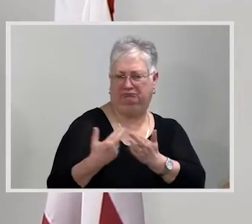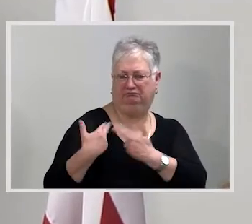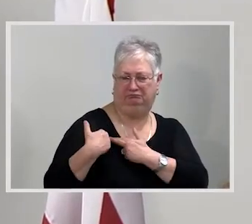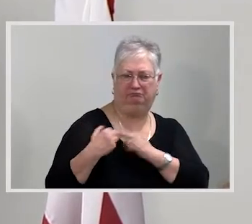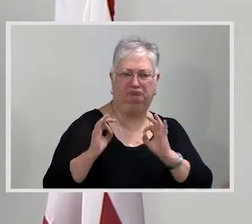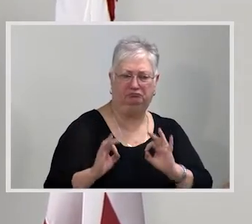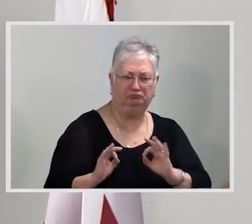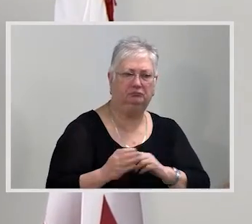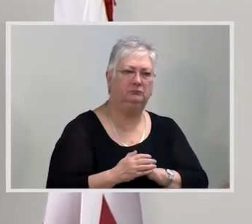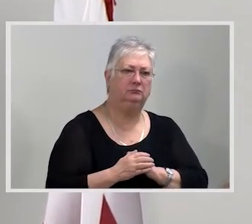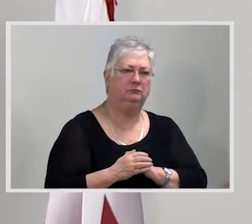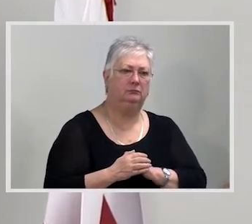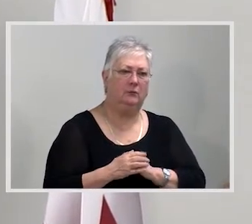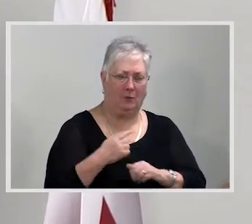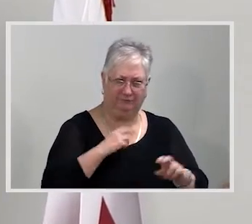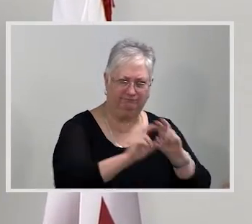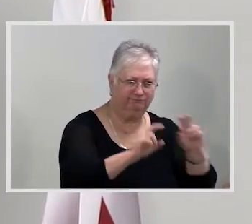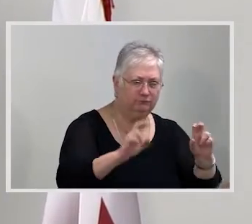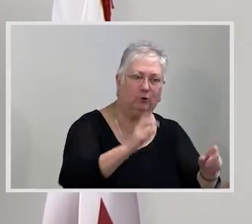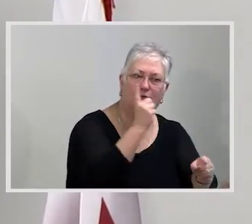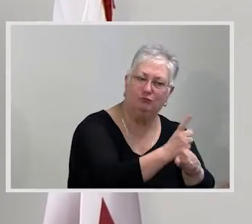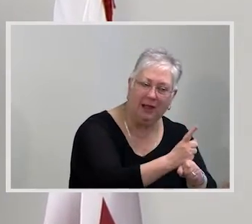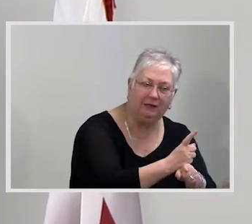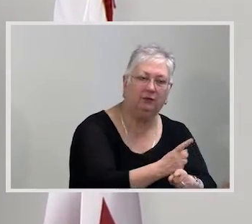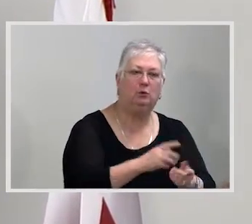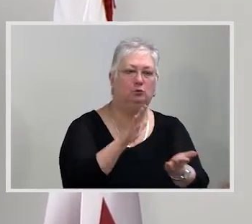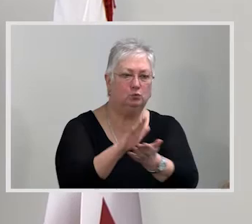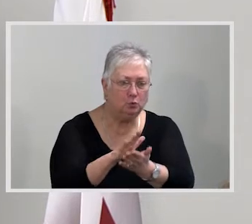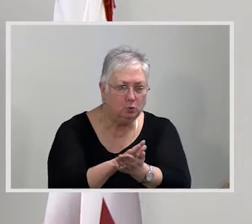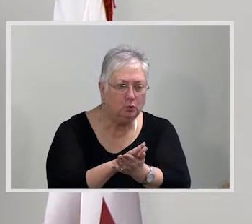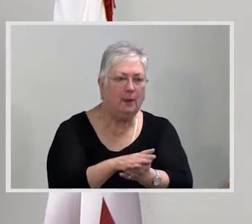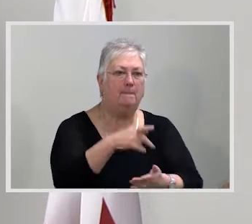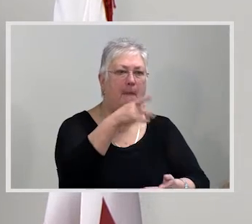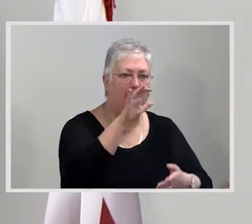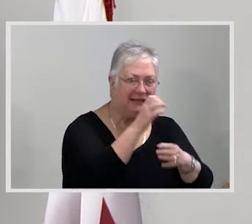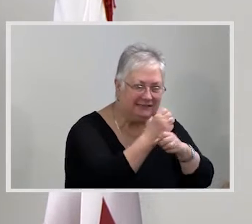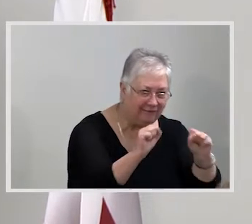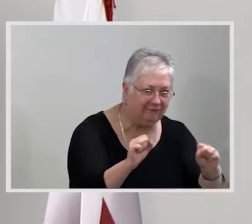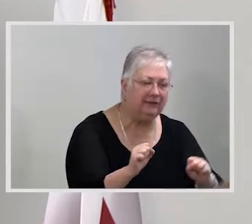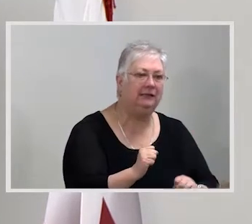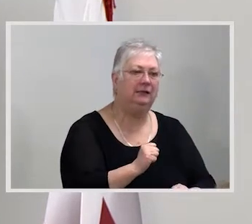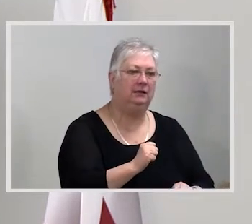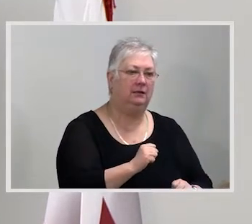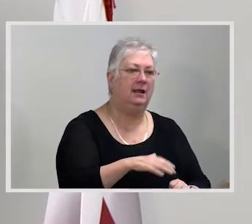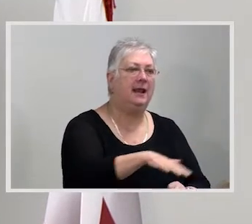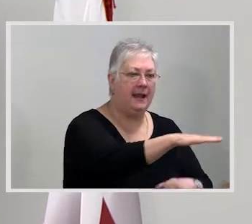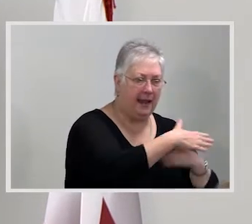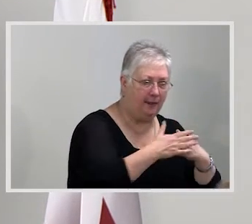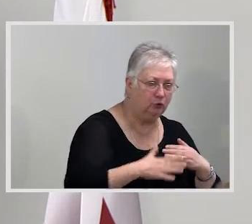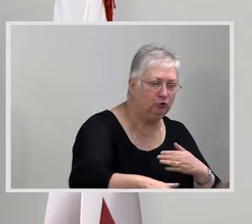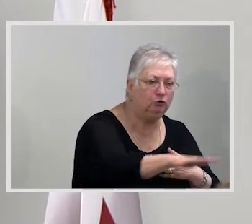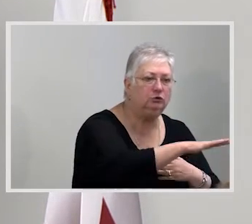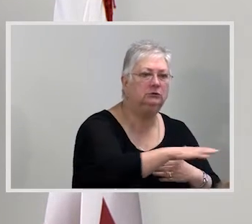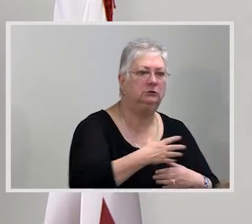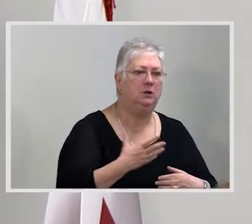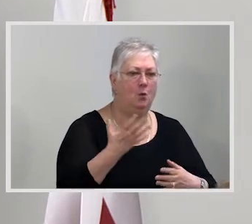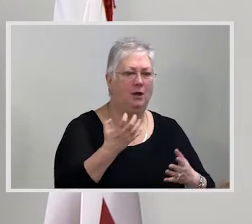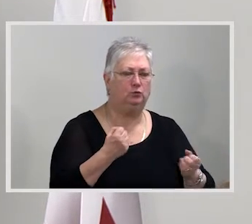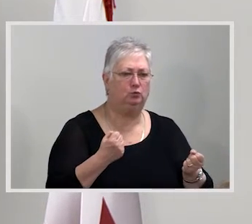PUBLIC SAFETY, IN NEIGHBORHOODS THAT ATTRACT MORE PEOPLE AND MORE BUSINESSES. AND THAT'S WHY WE ARE MOVING IN THE RIGHT DIRECTION.